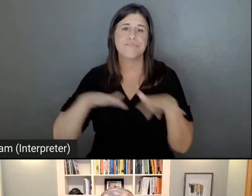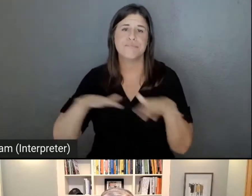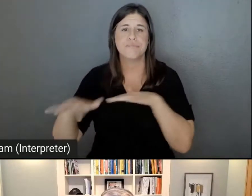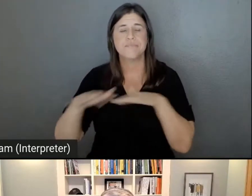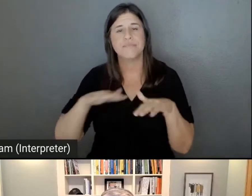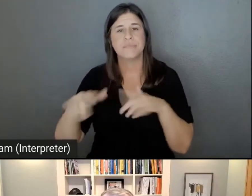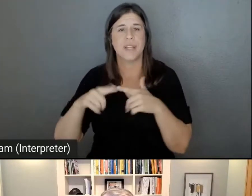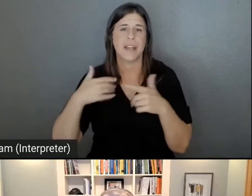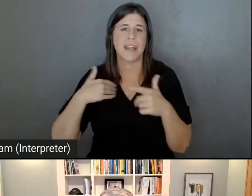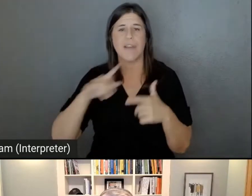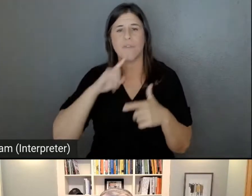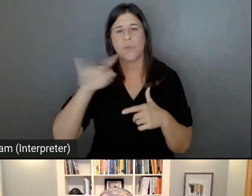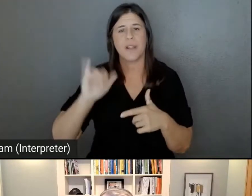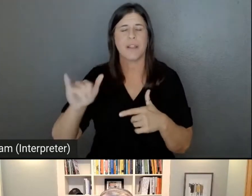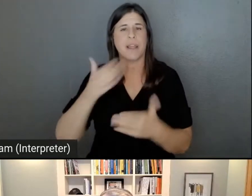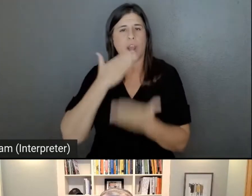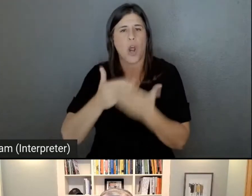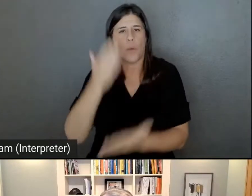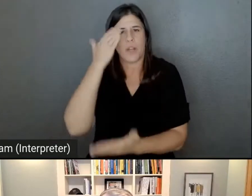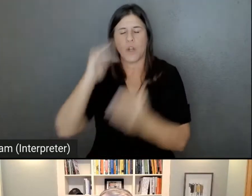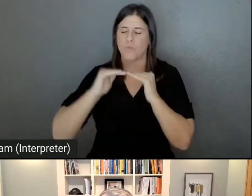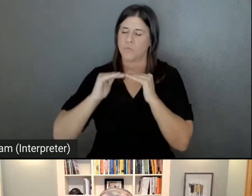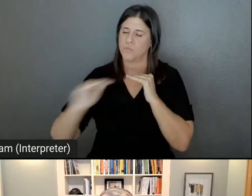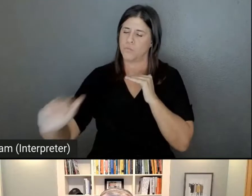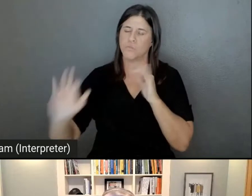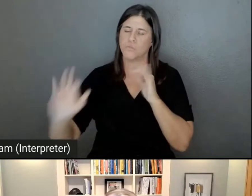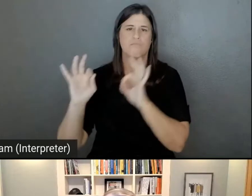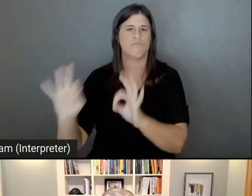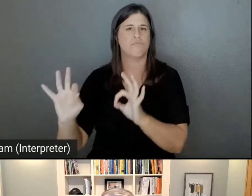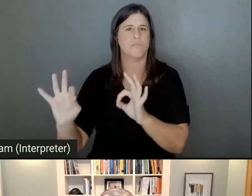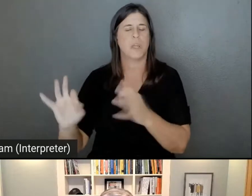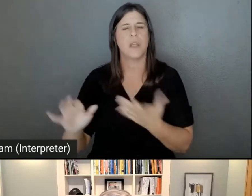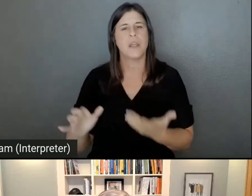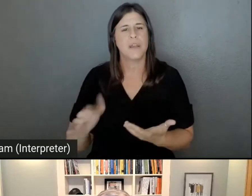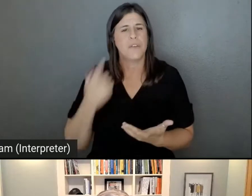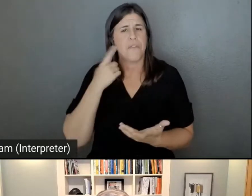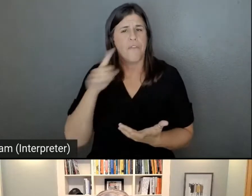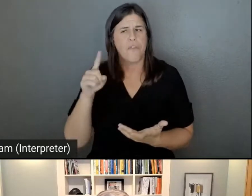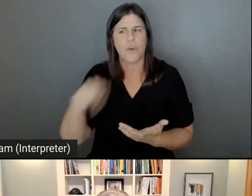a well-known steady state. And, for use cases like that,